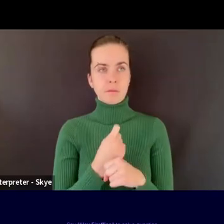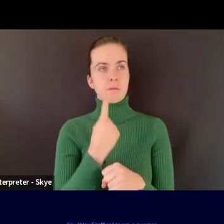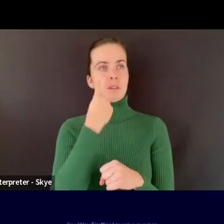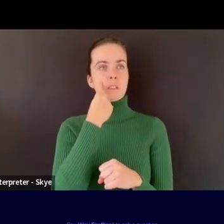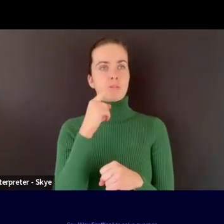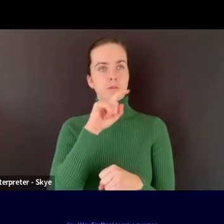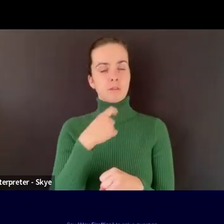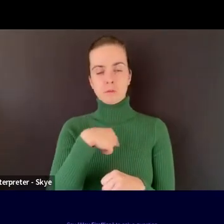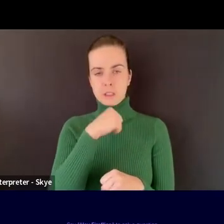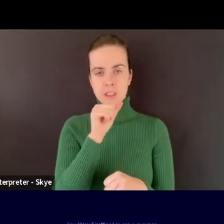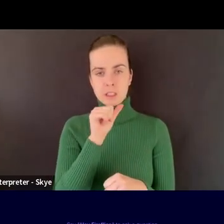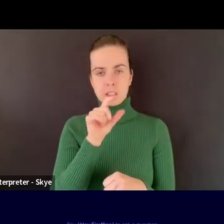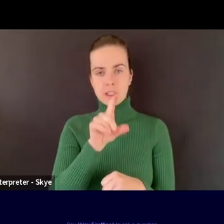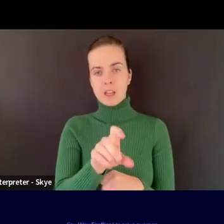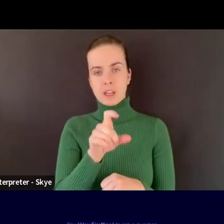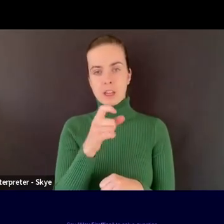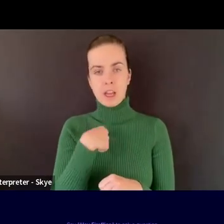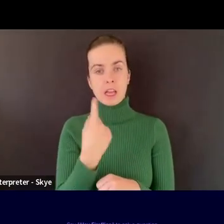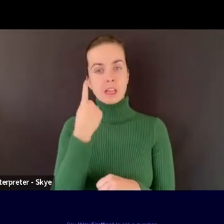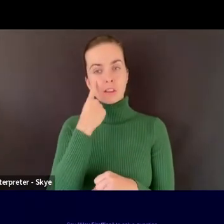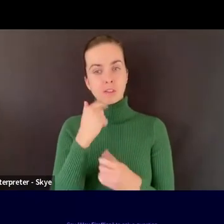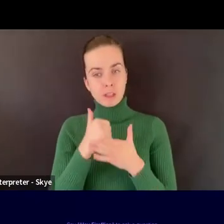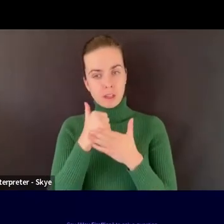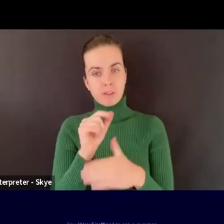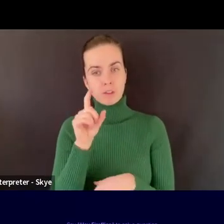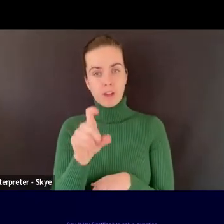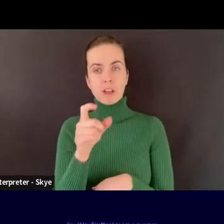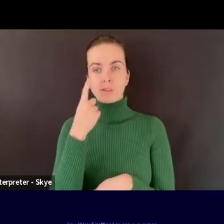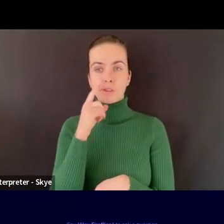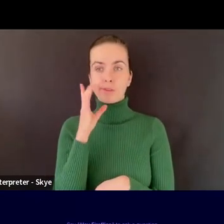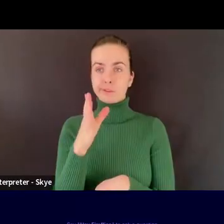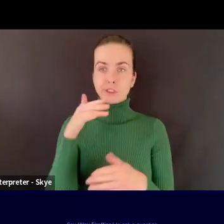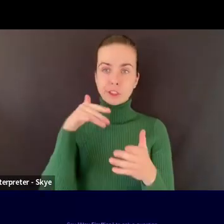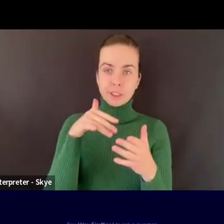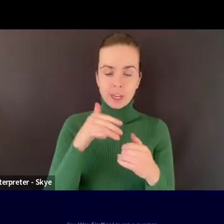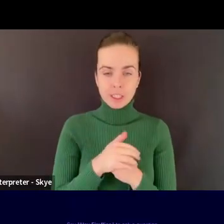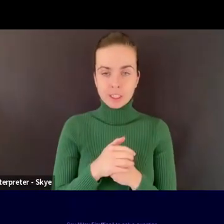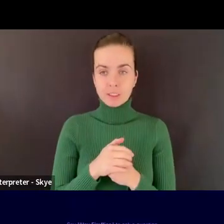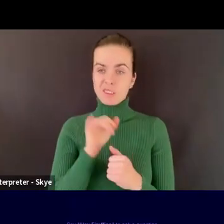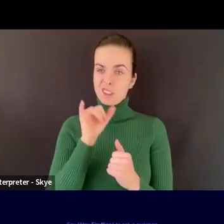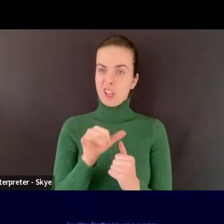we did not ask that I think would be helpful to ask in any future studies. And that is,